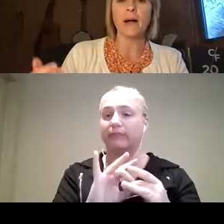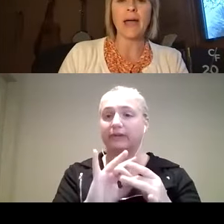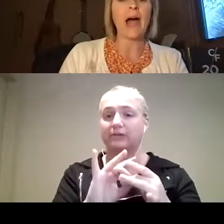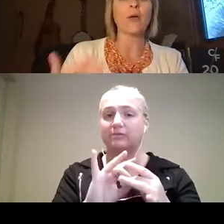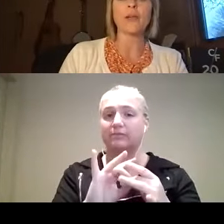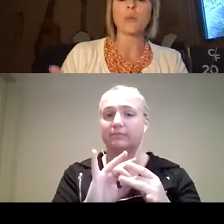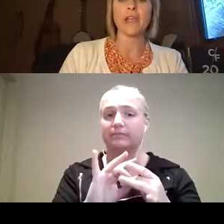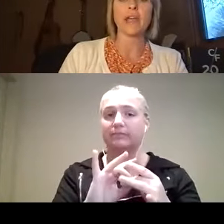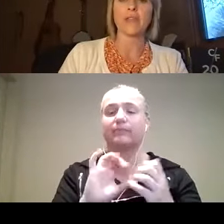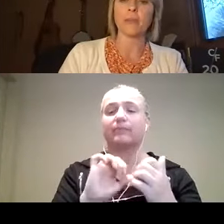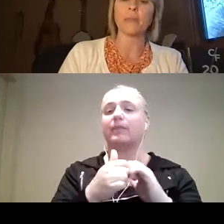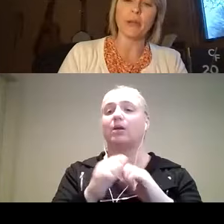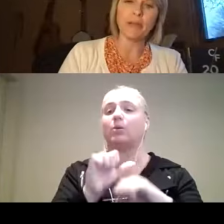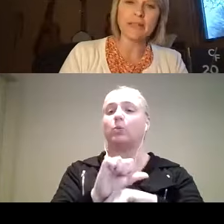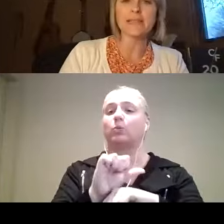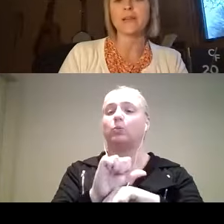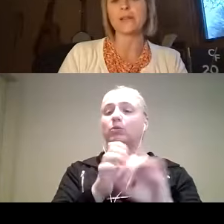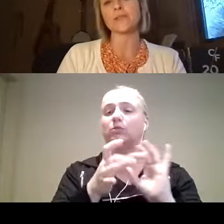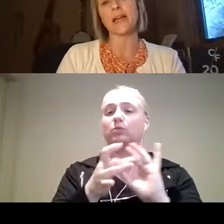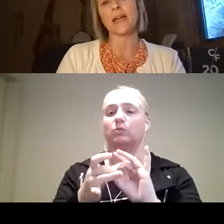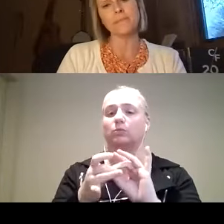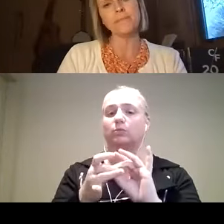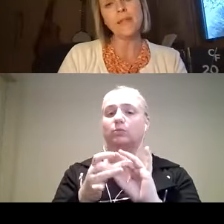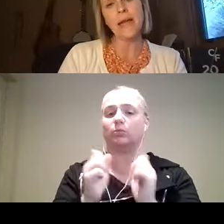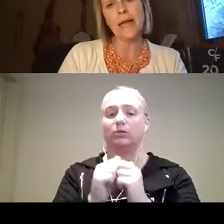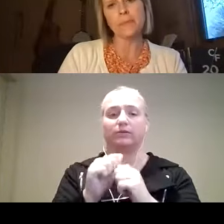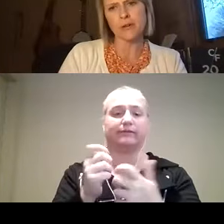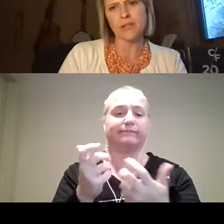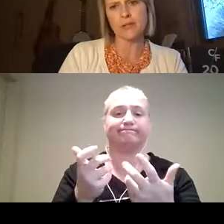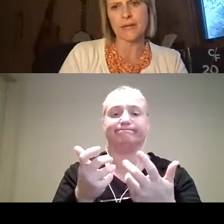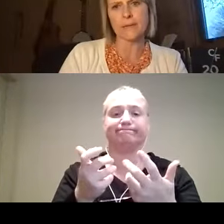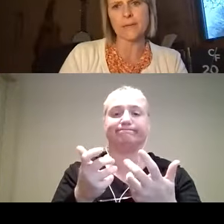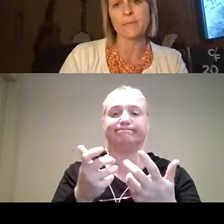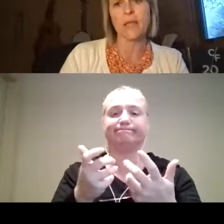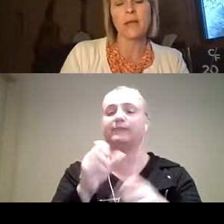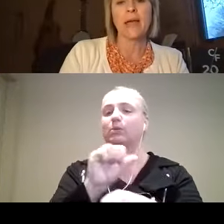about how they're working on their employability skills and personal skills.